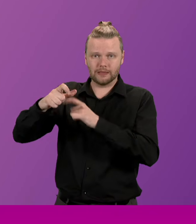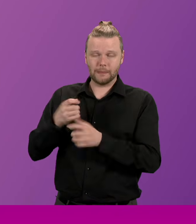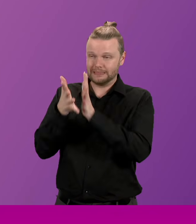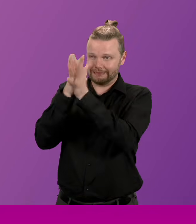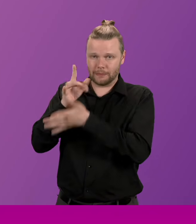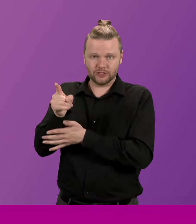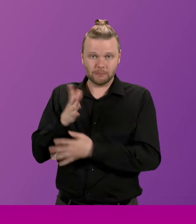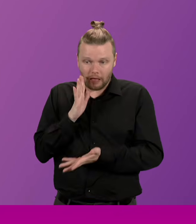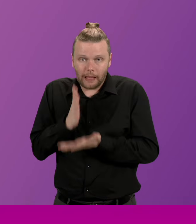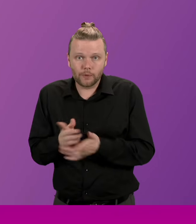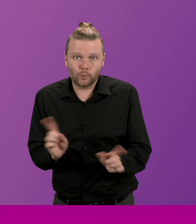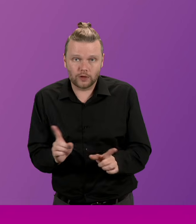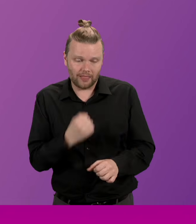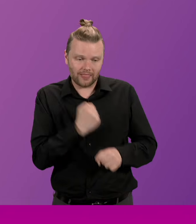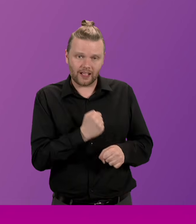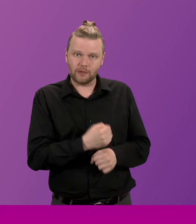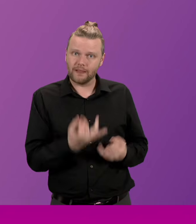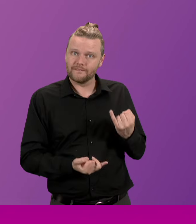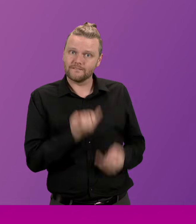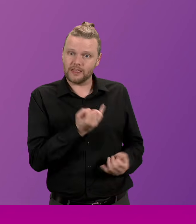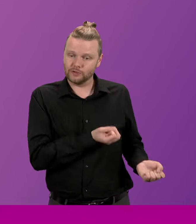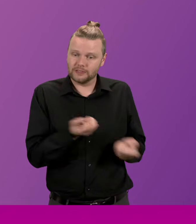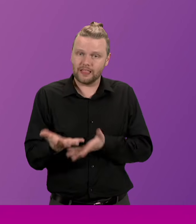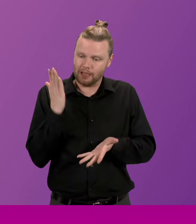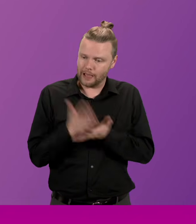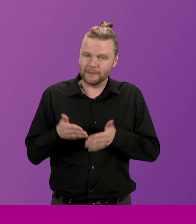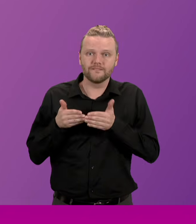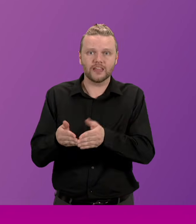to them is his Government’s failure to deliver an adequate ferry service.